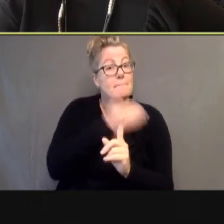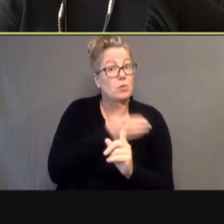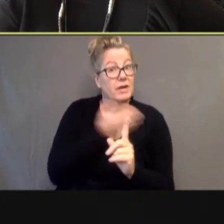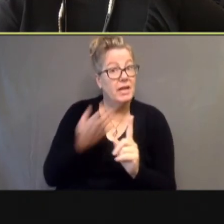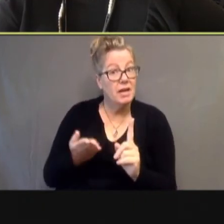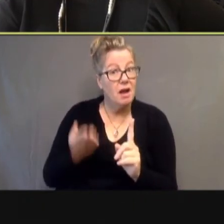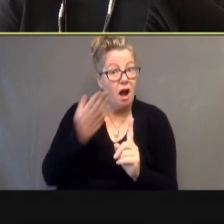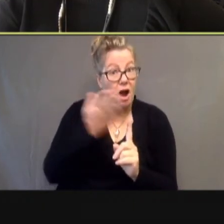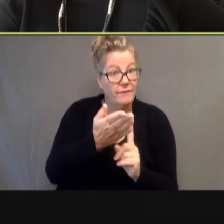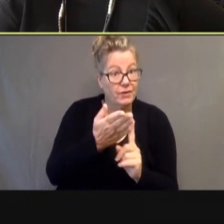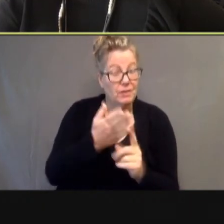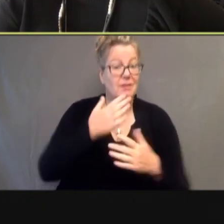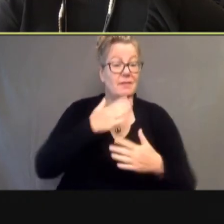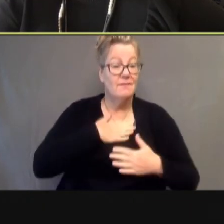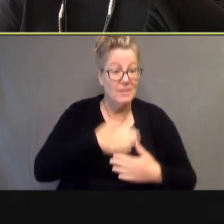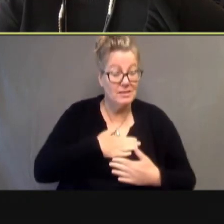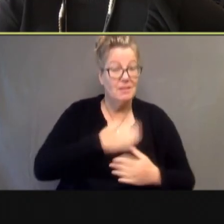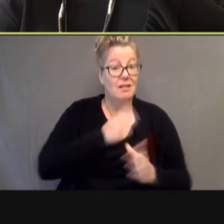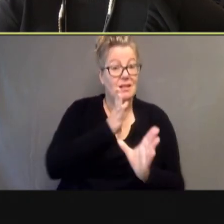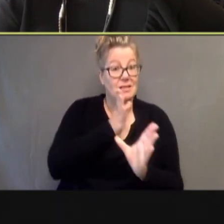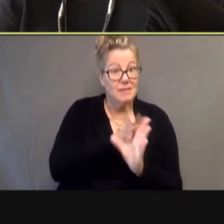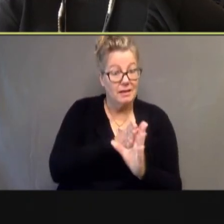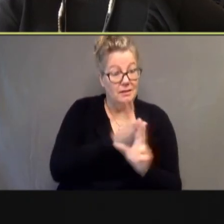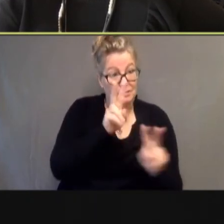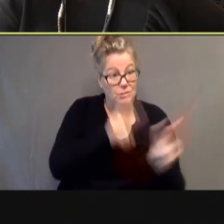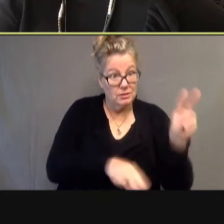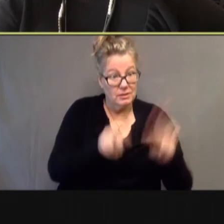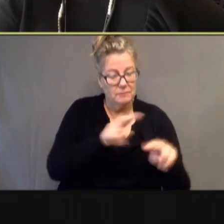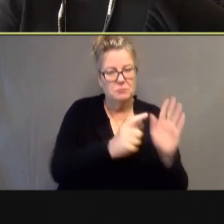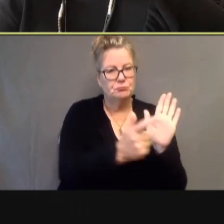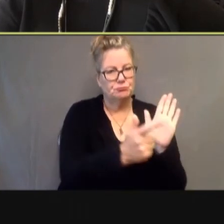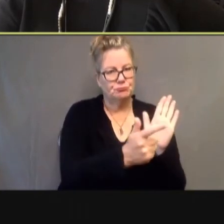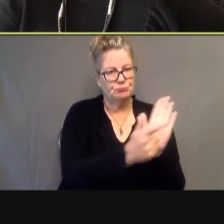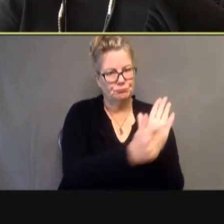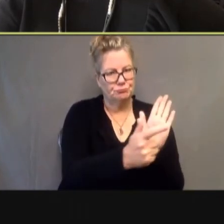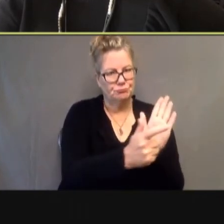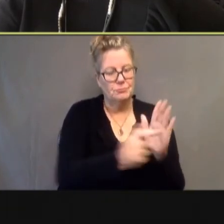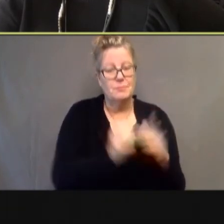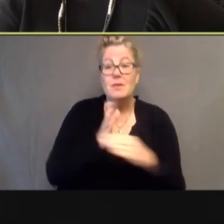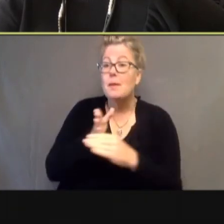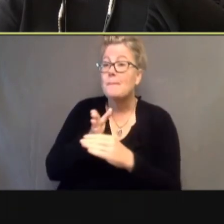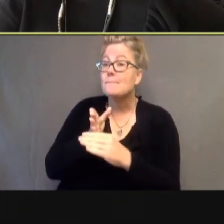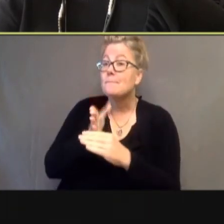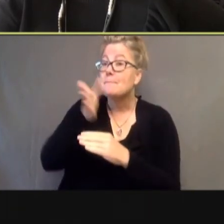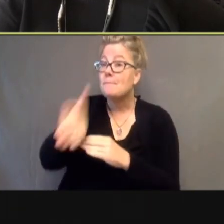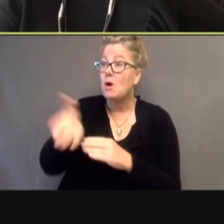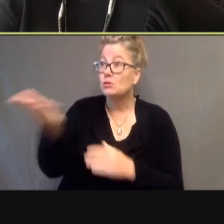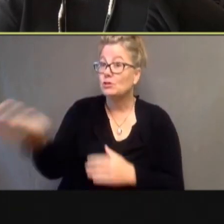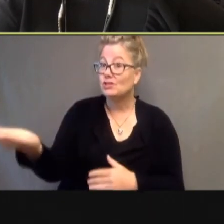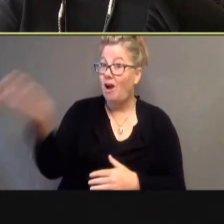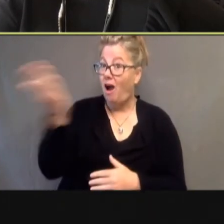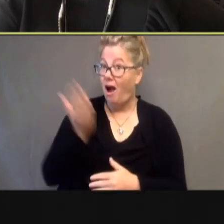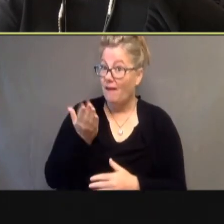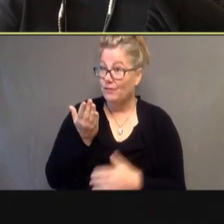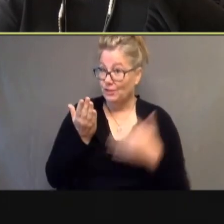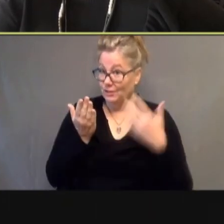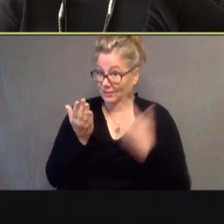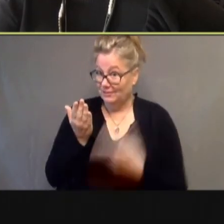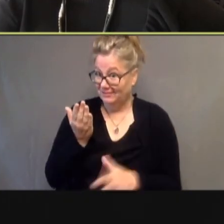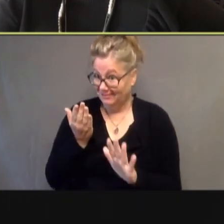and psychological examinations are prohibited. Post-offer, physical and psychological examinations